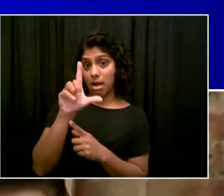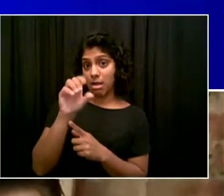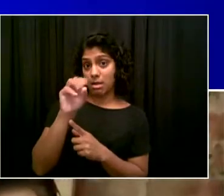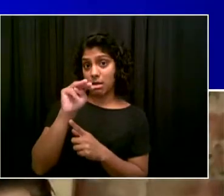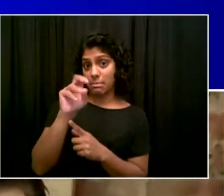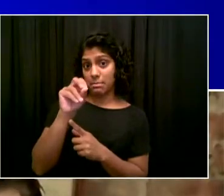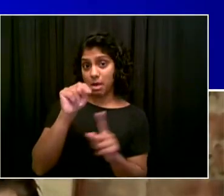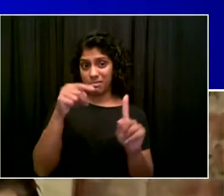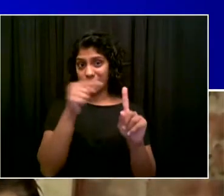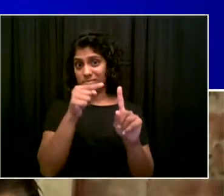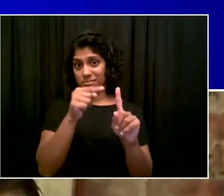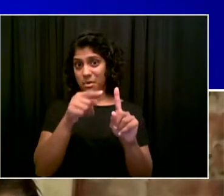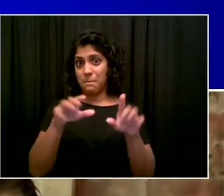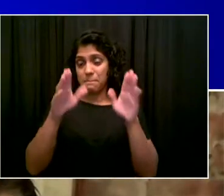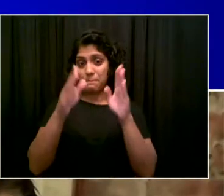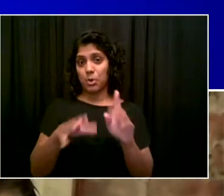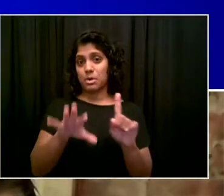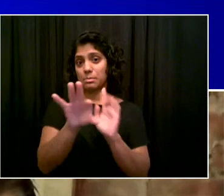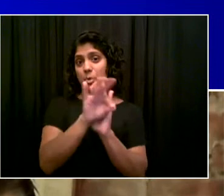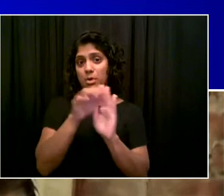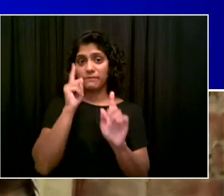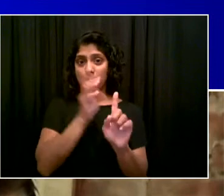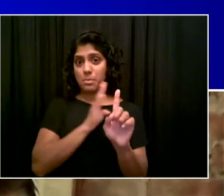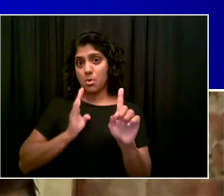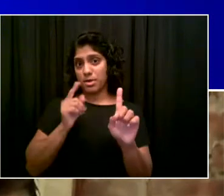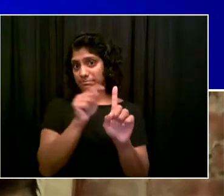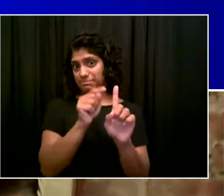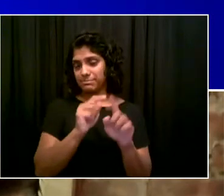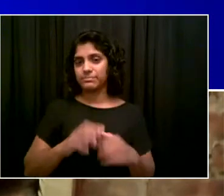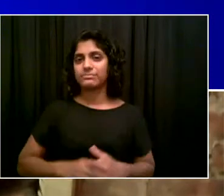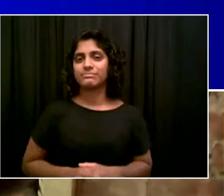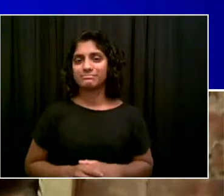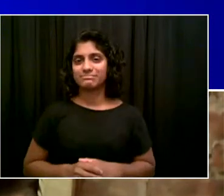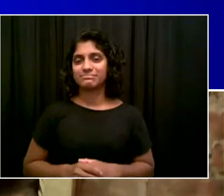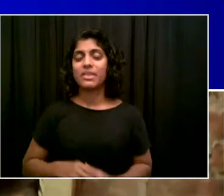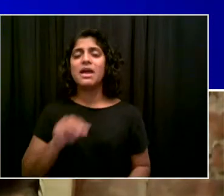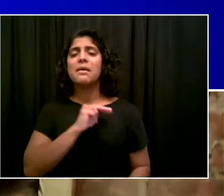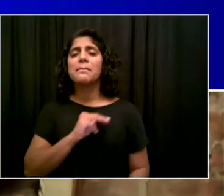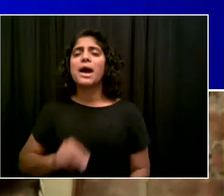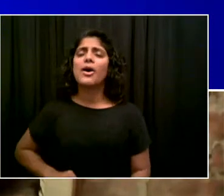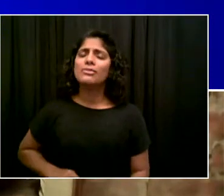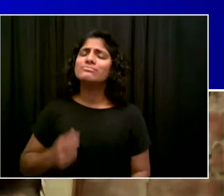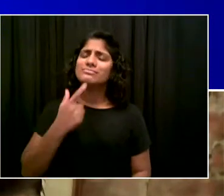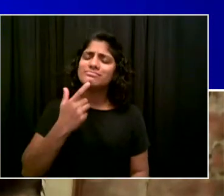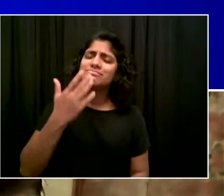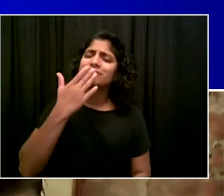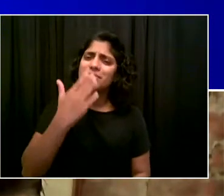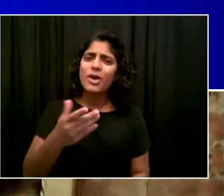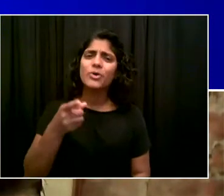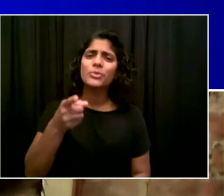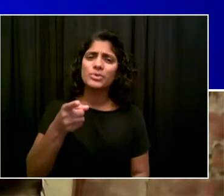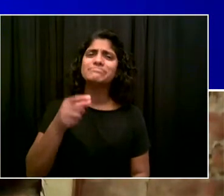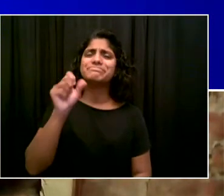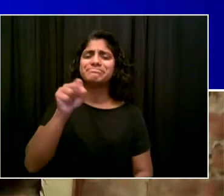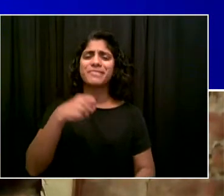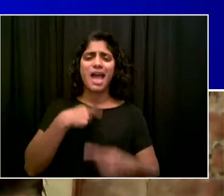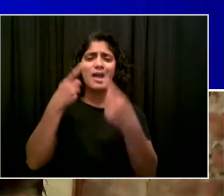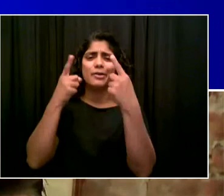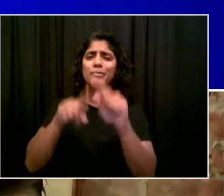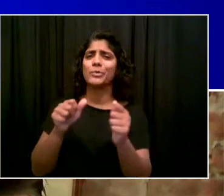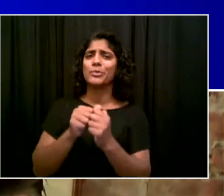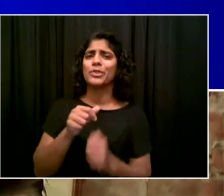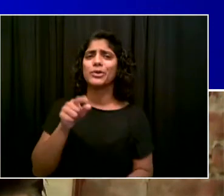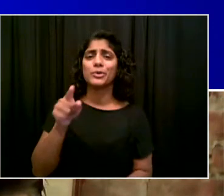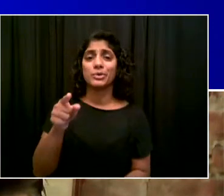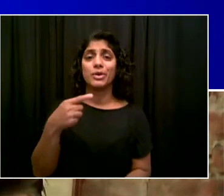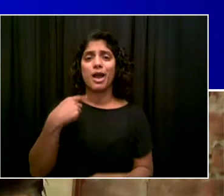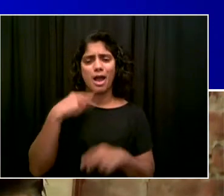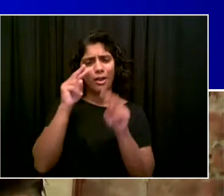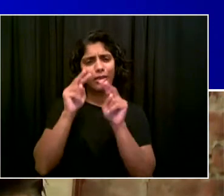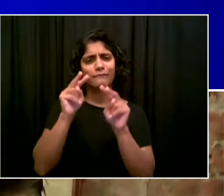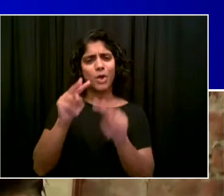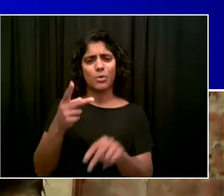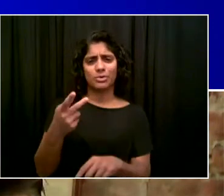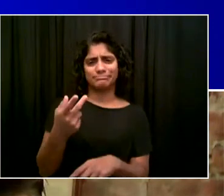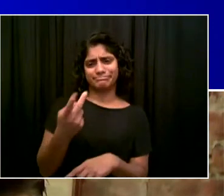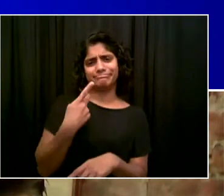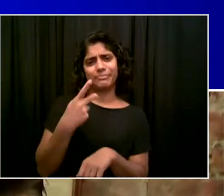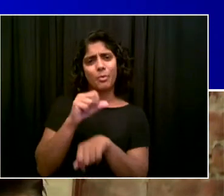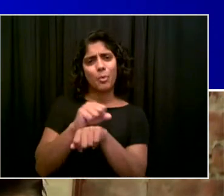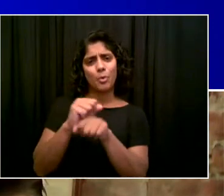DEDICATION.